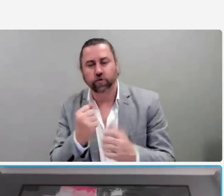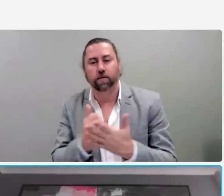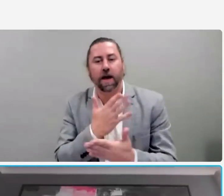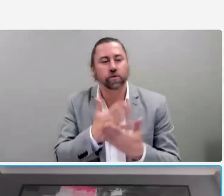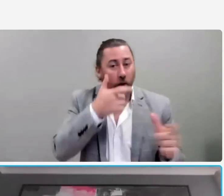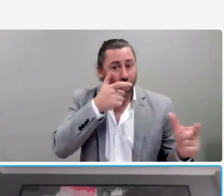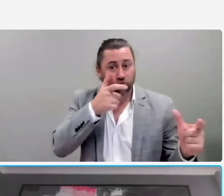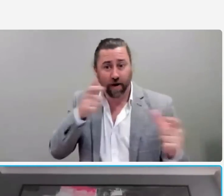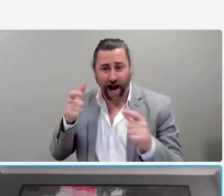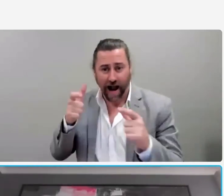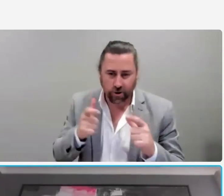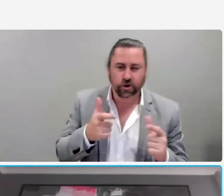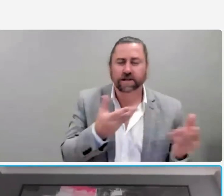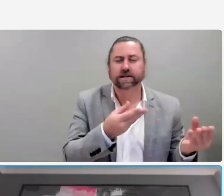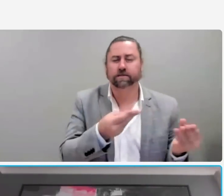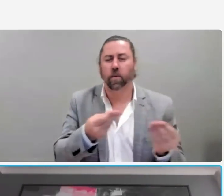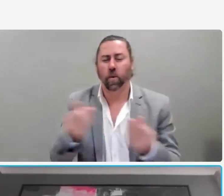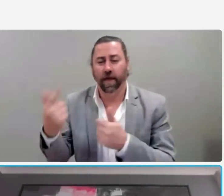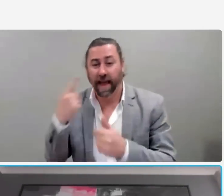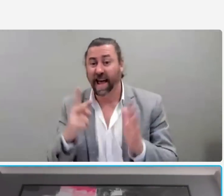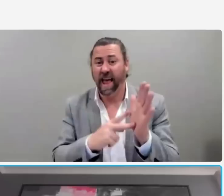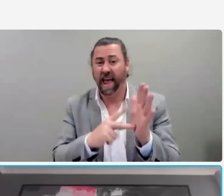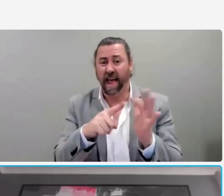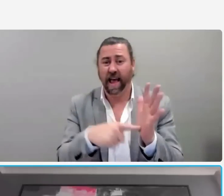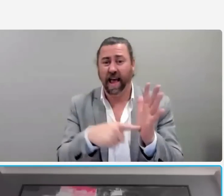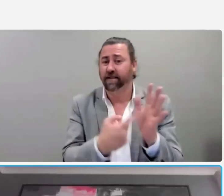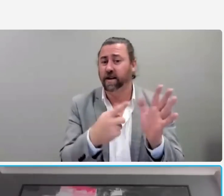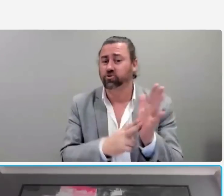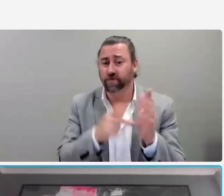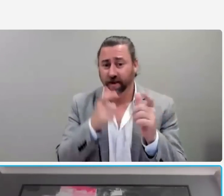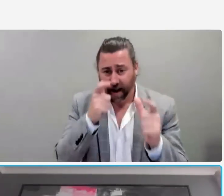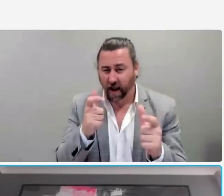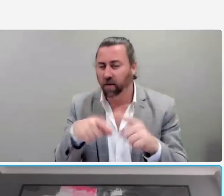disability and Veterans care and the revised architecture of the strengthened quality